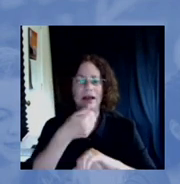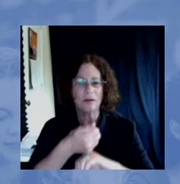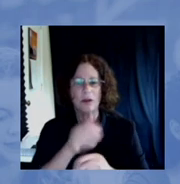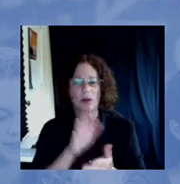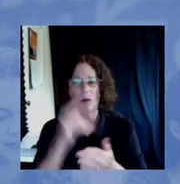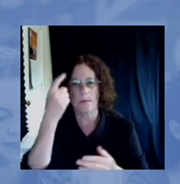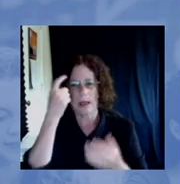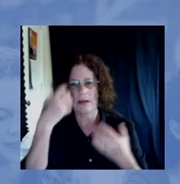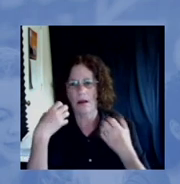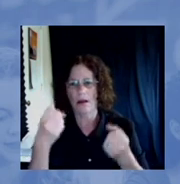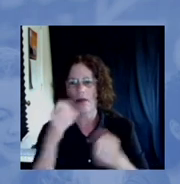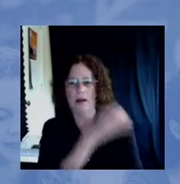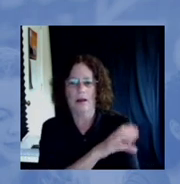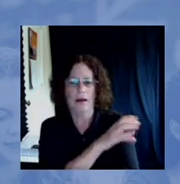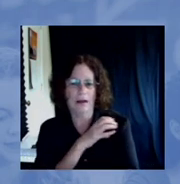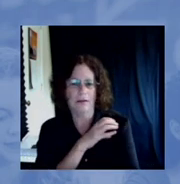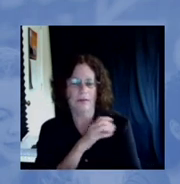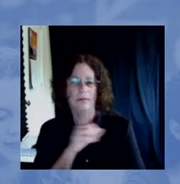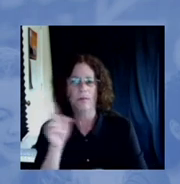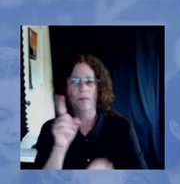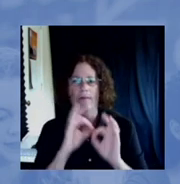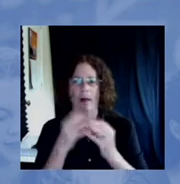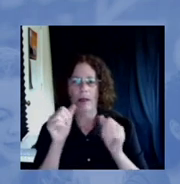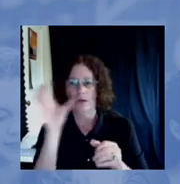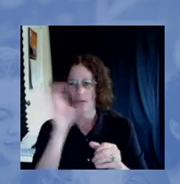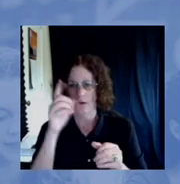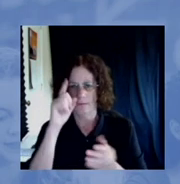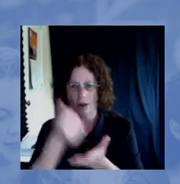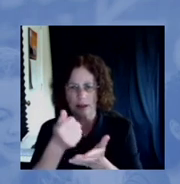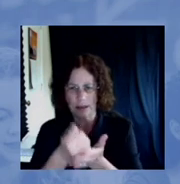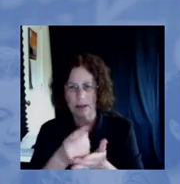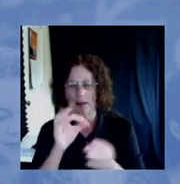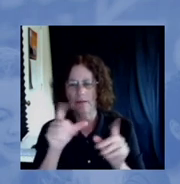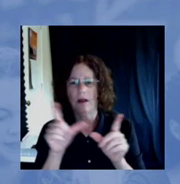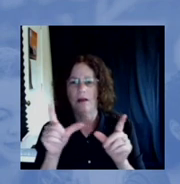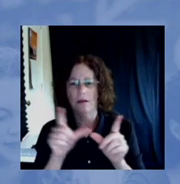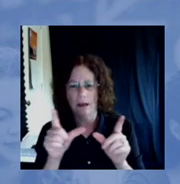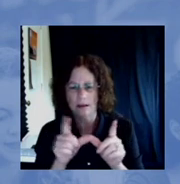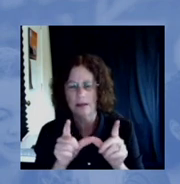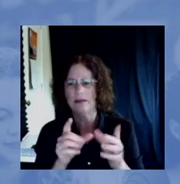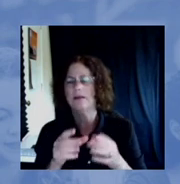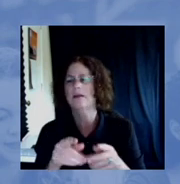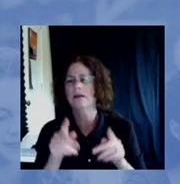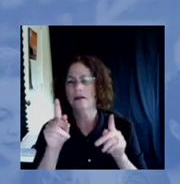WHERE FAMILY CAN SEEK ASSISTANCE OF A LICENSED CLINICIAN RIGHT IN THE SCHOOL.